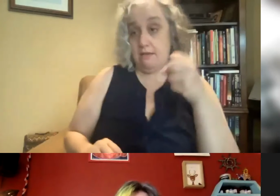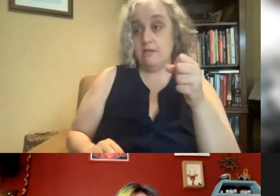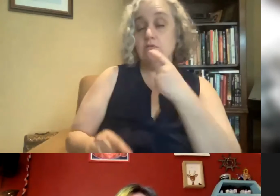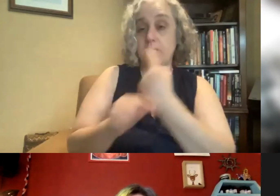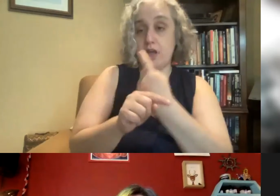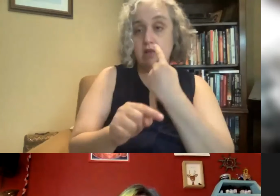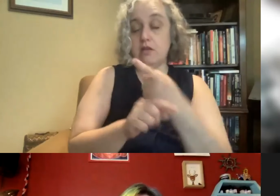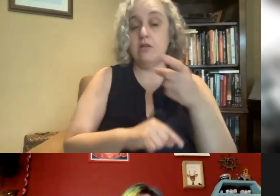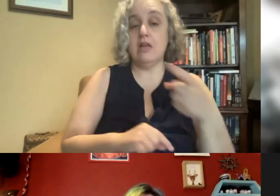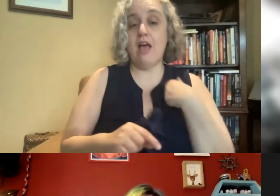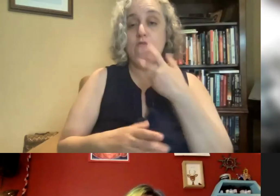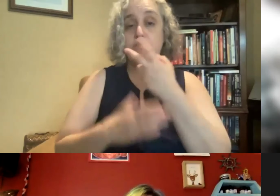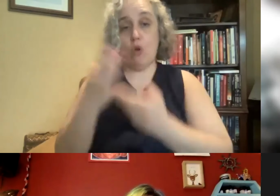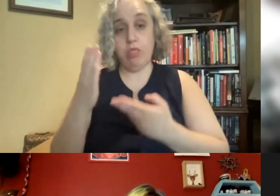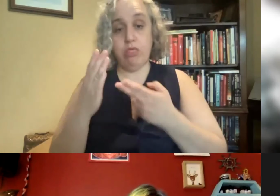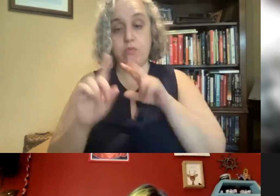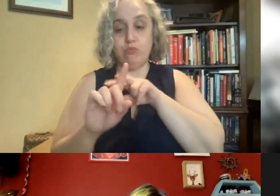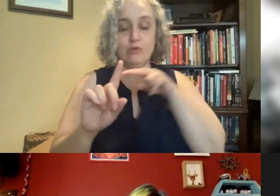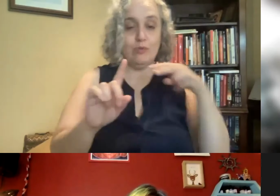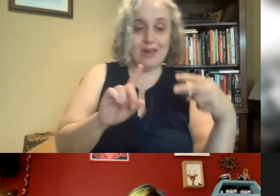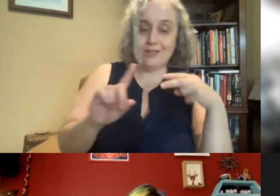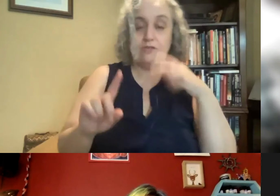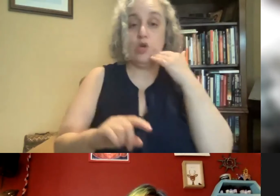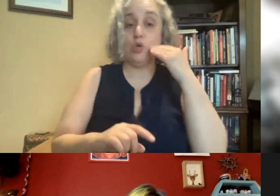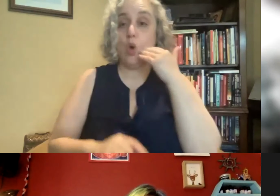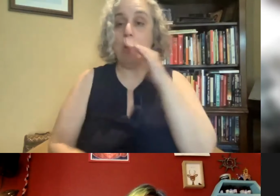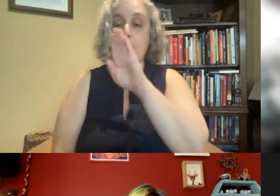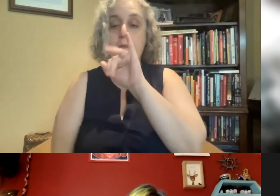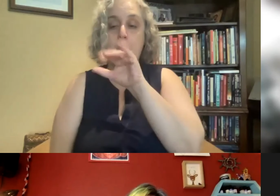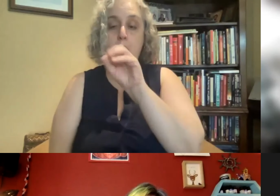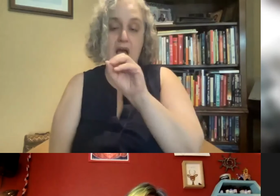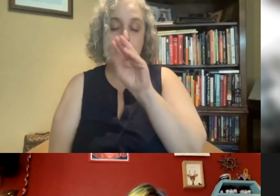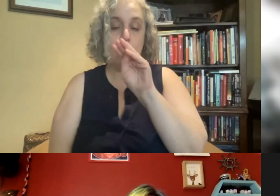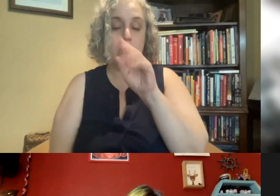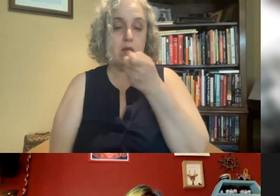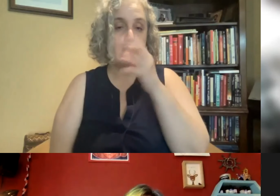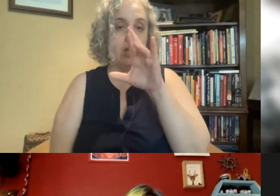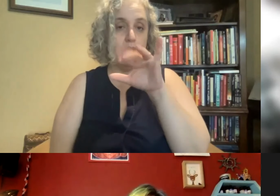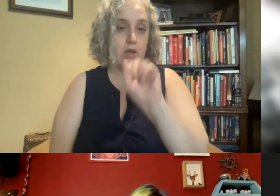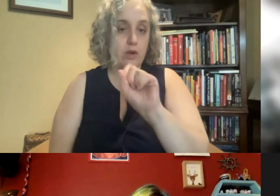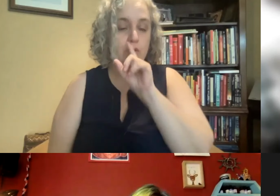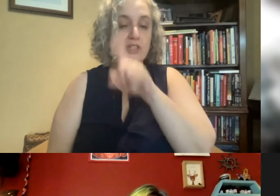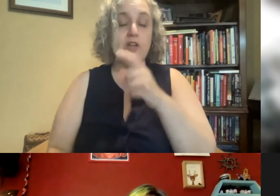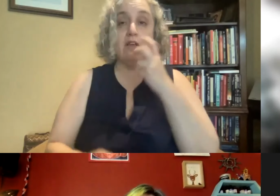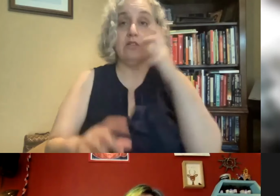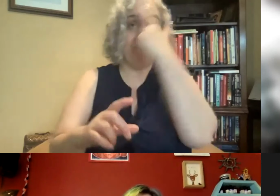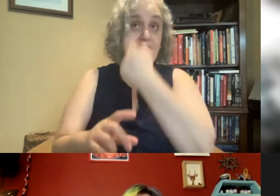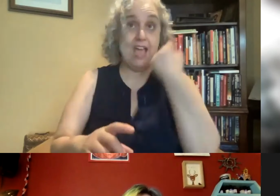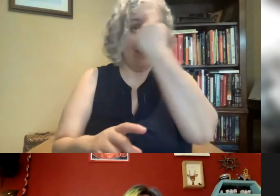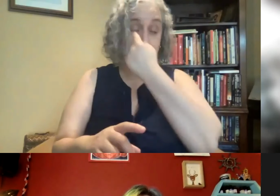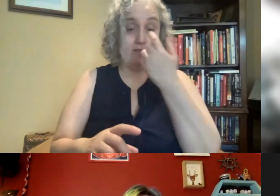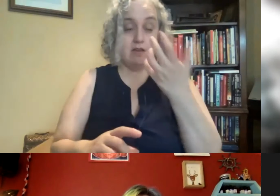the double-edged sword of biometrics. On one hand, the facial recognition that works for